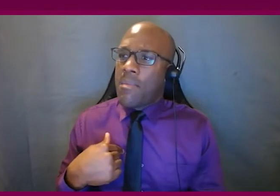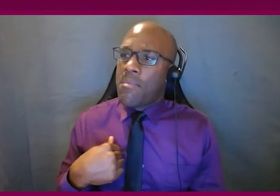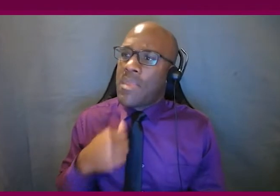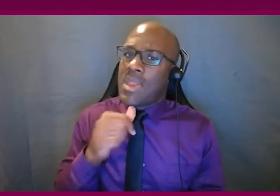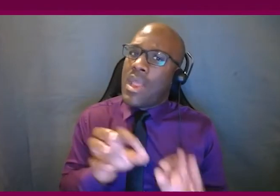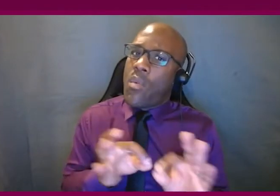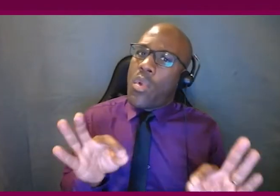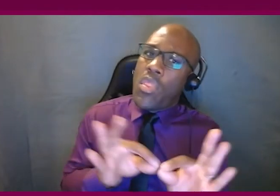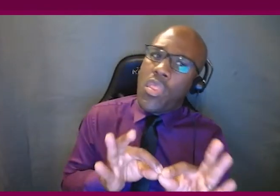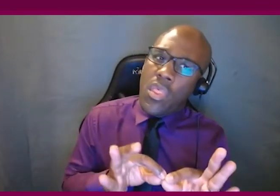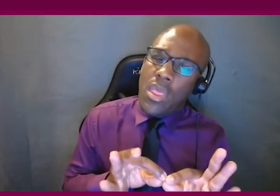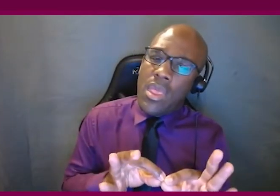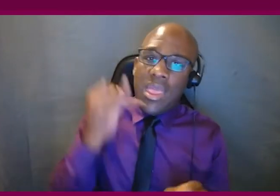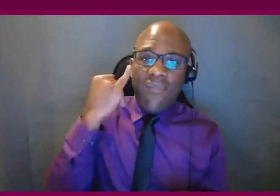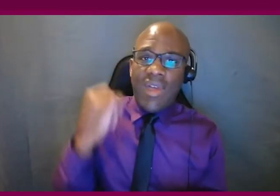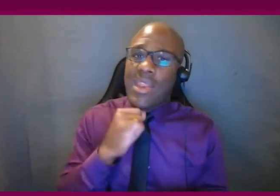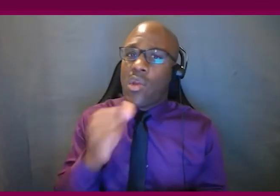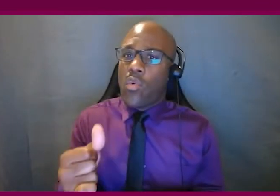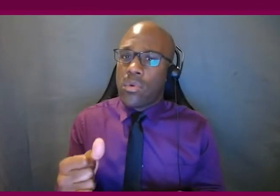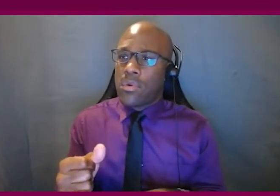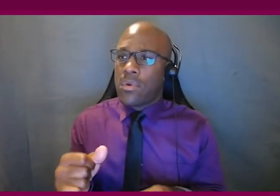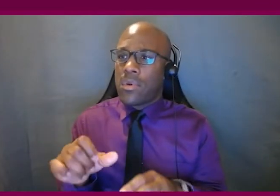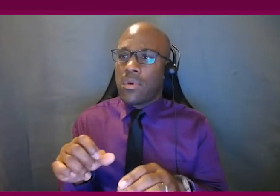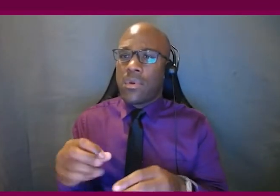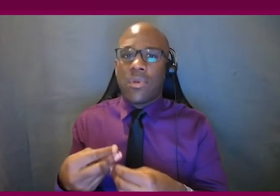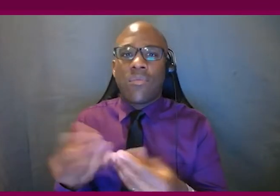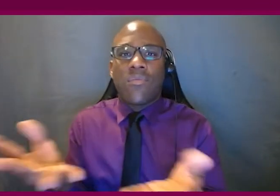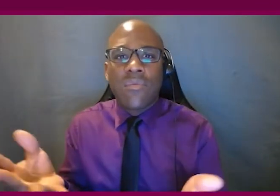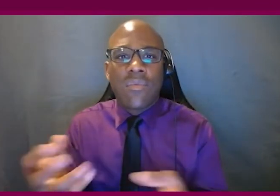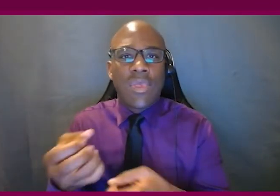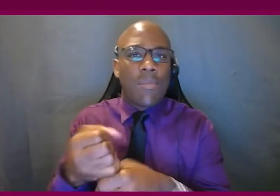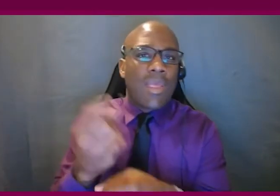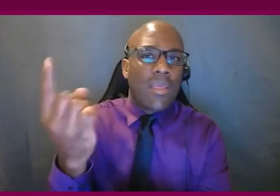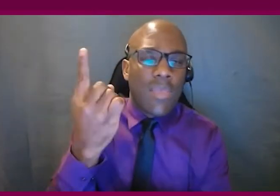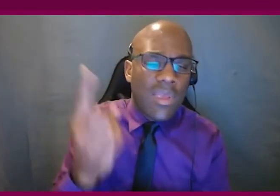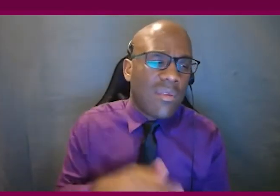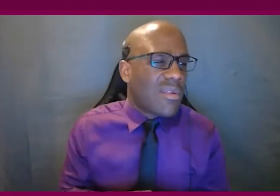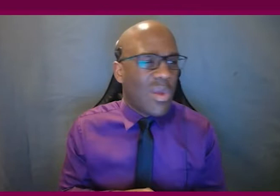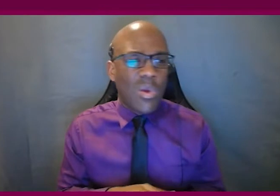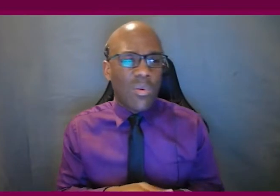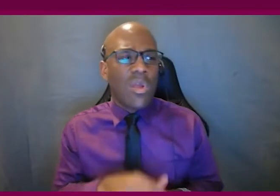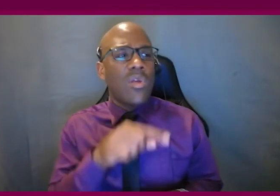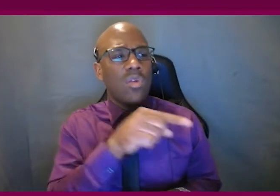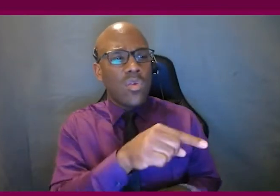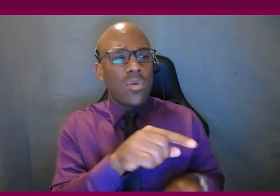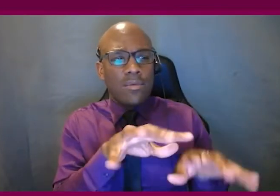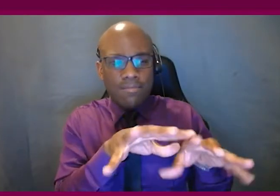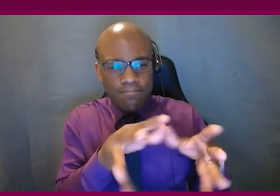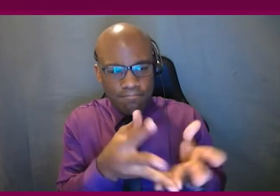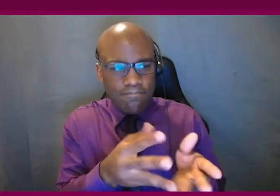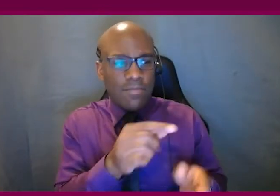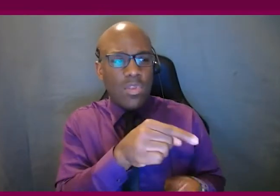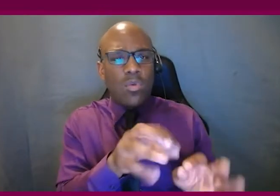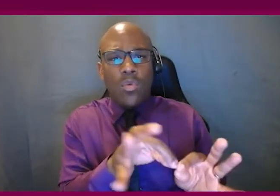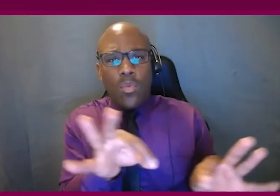which is another principle of disability justice. Ashley Inkumsah: Yeah. The first question that we ask someone sometimes when we approach them is, what do you do for